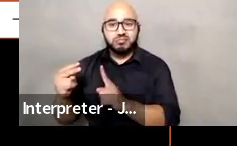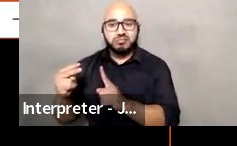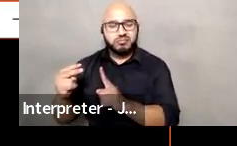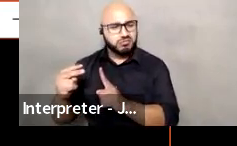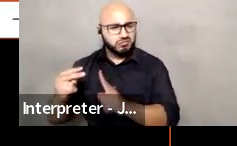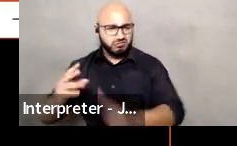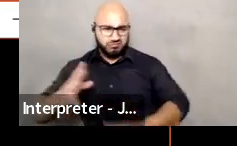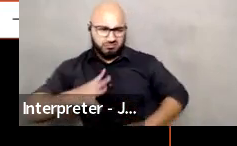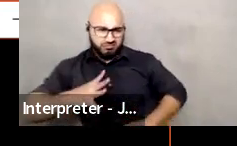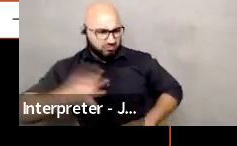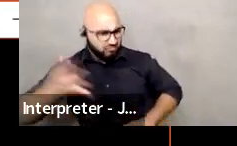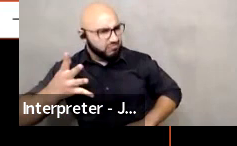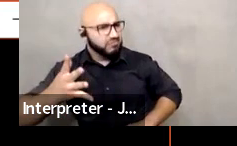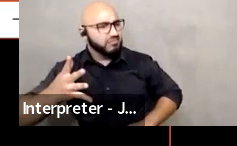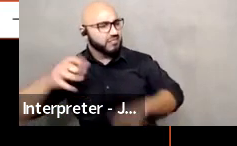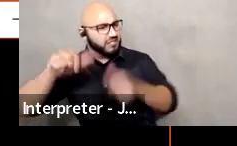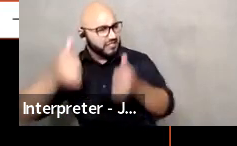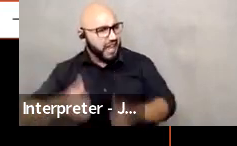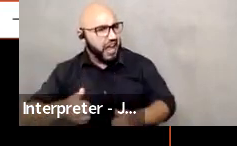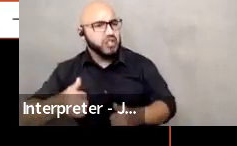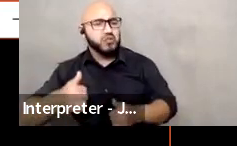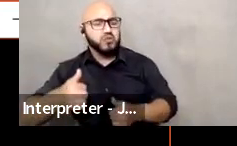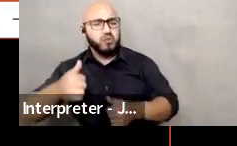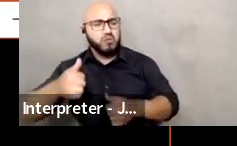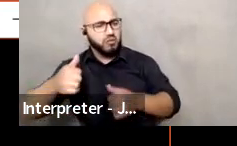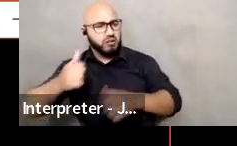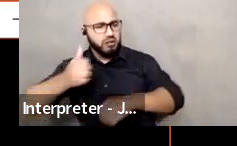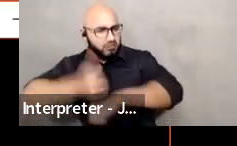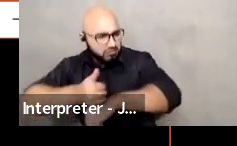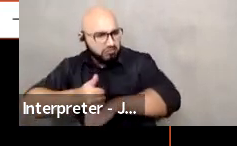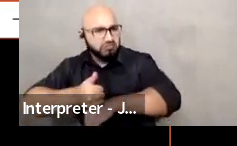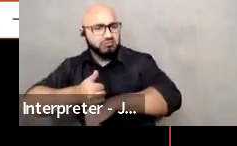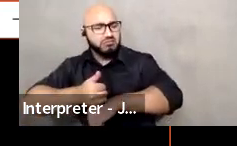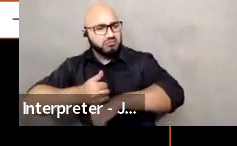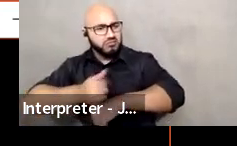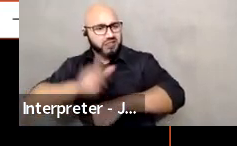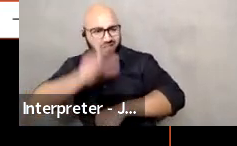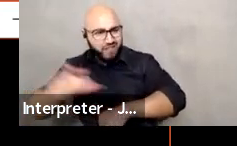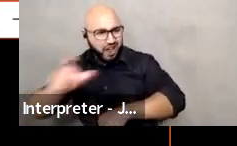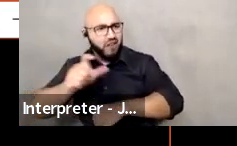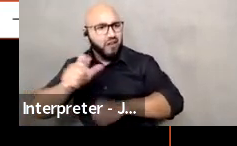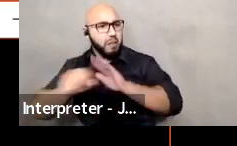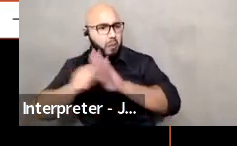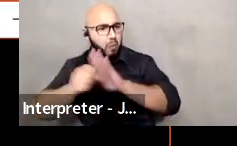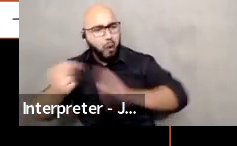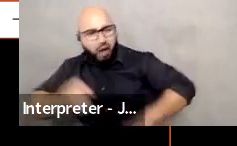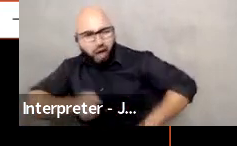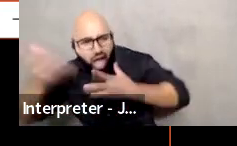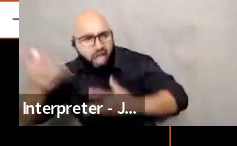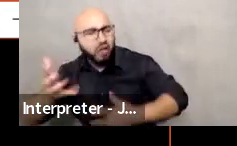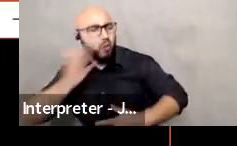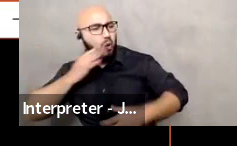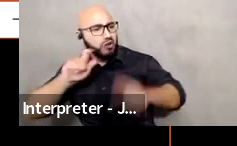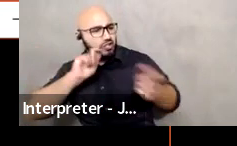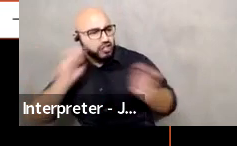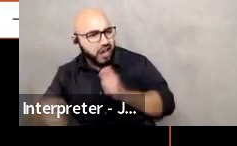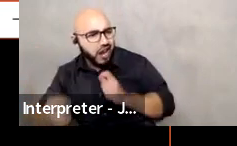And other monuments, Confederate memorials and so on and attempts to change the. Curriculum to. Include stuff.